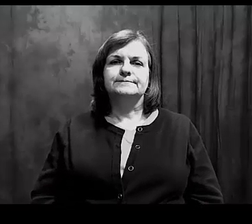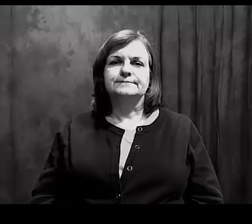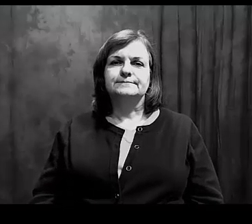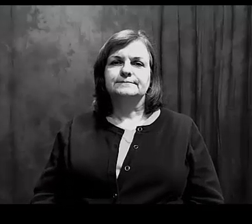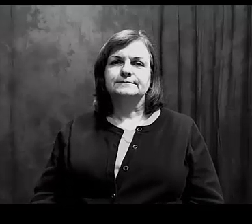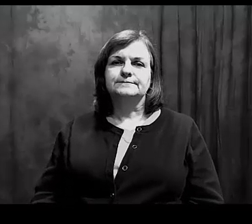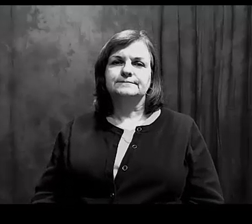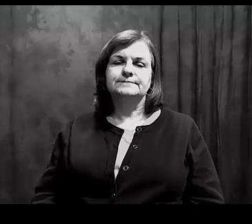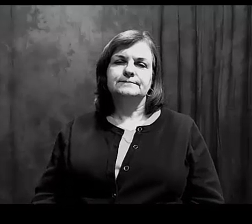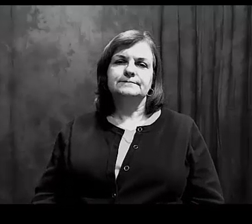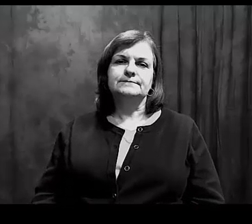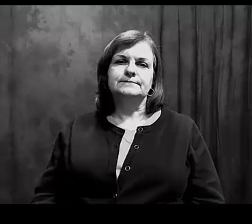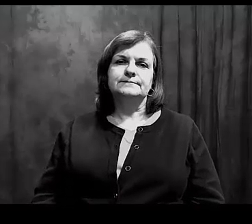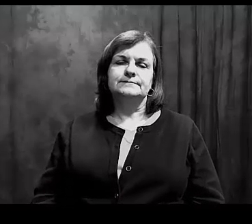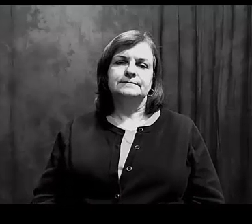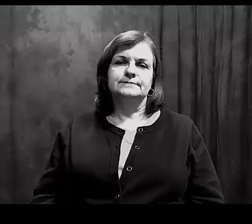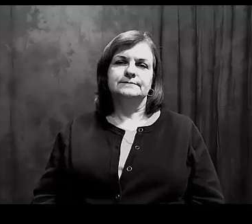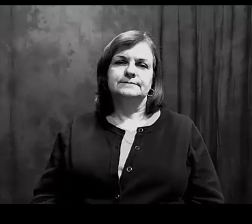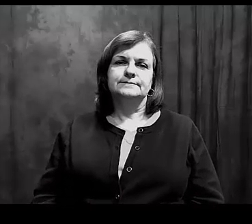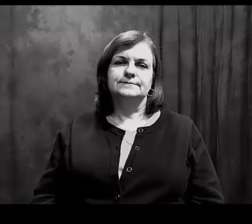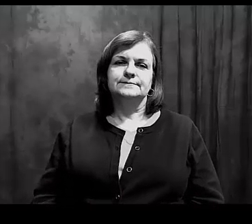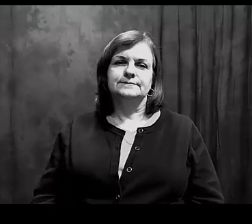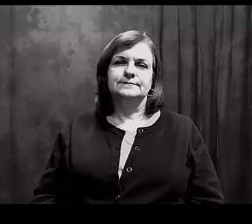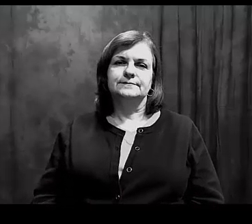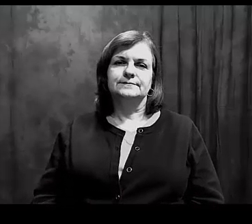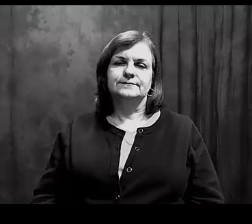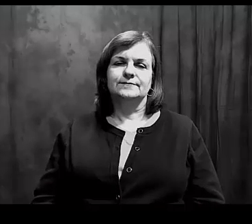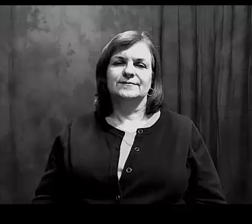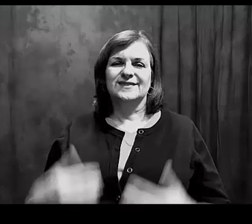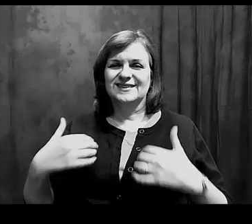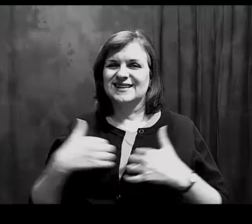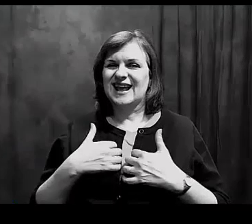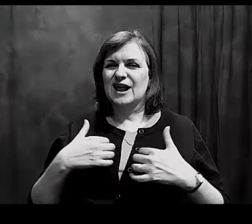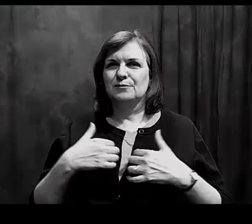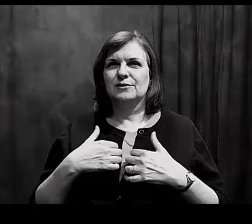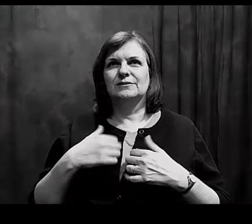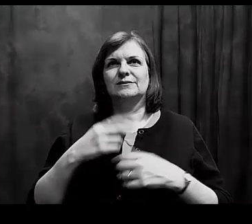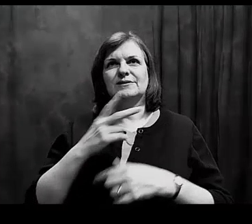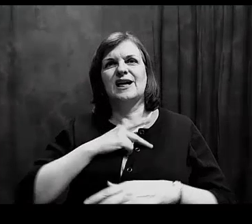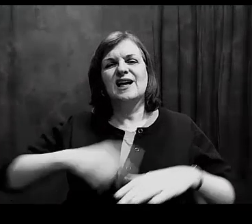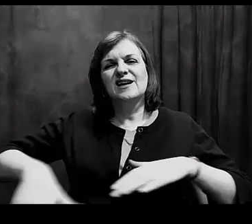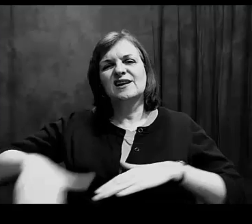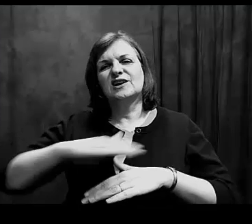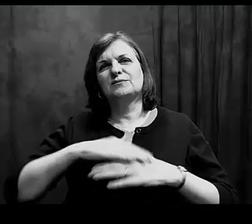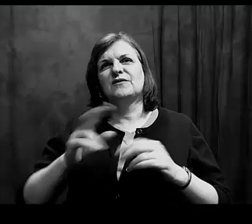and Protostomes from we actually talked about development